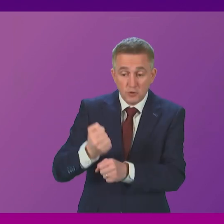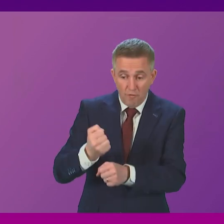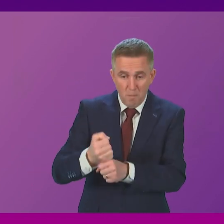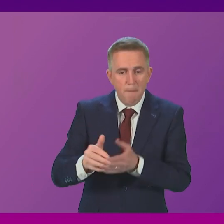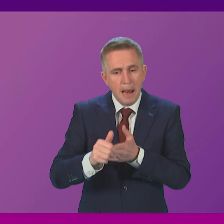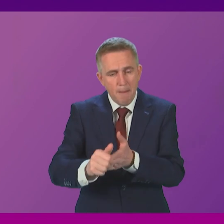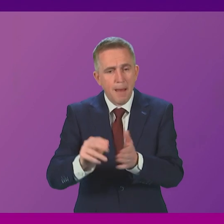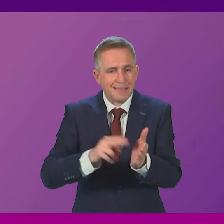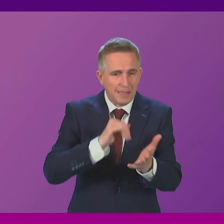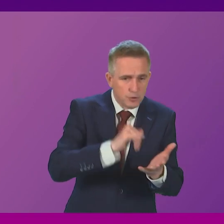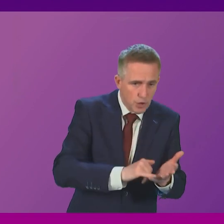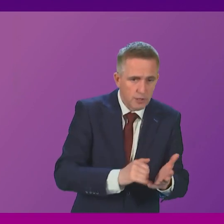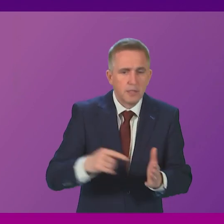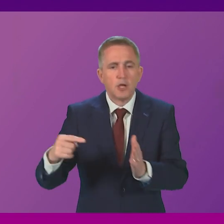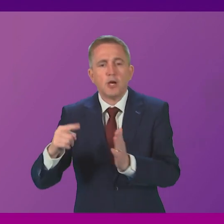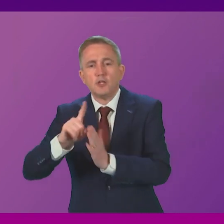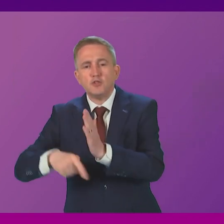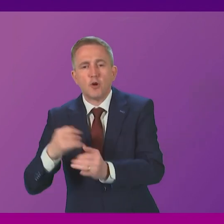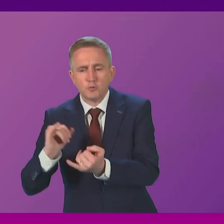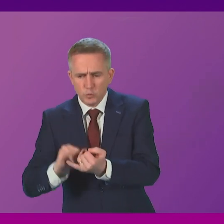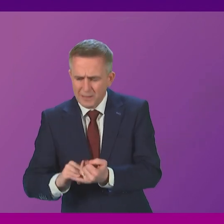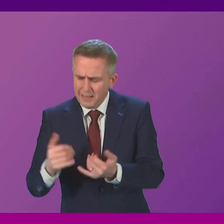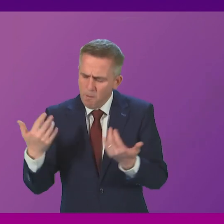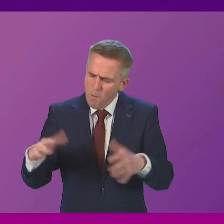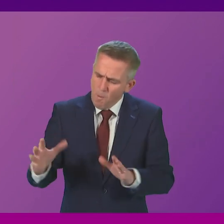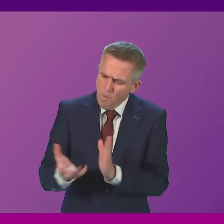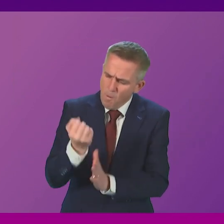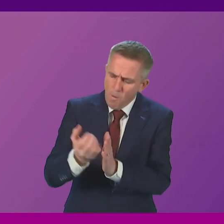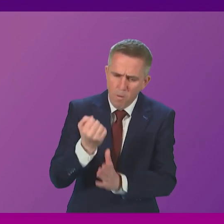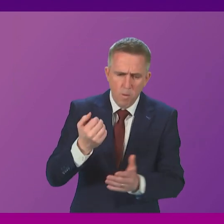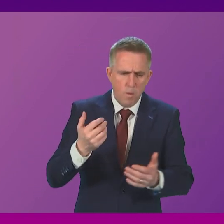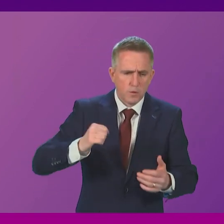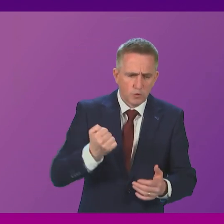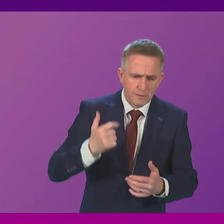and John Swinney: the Scottish child payment, the expansion of childcare, Scotland’s international